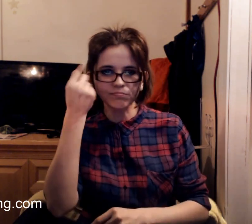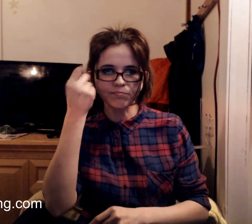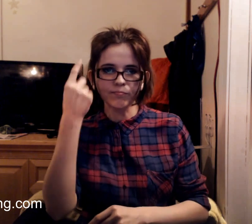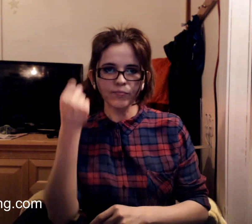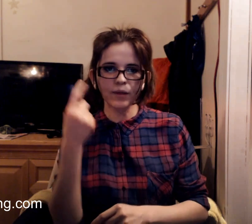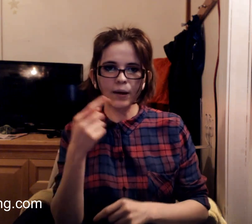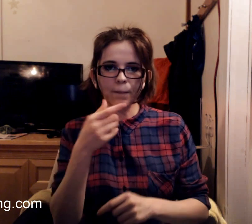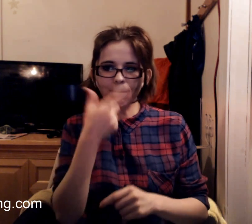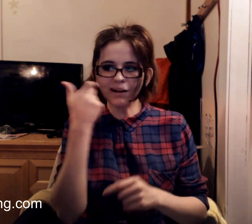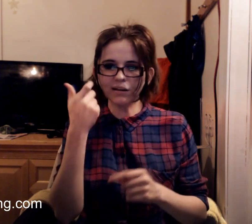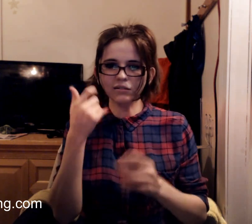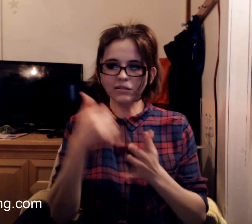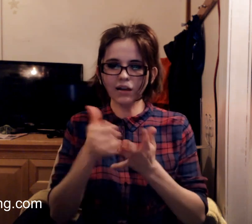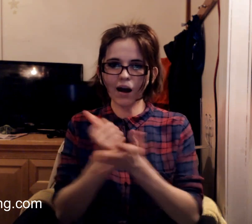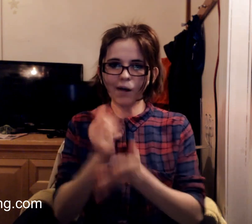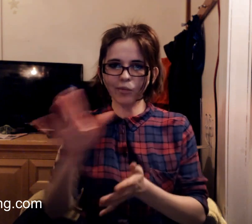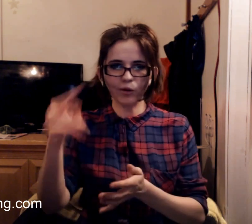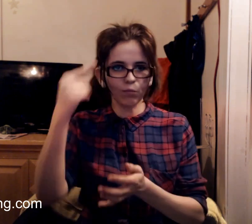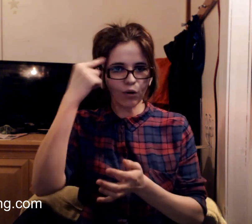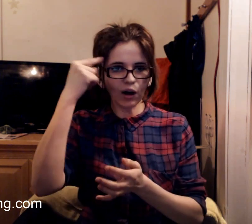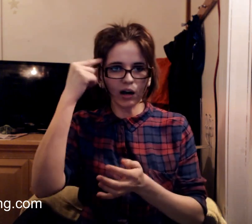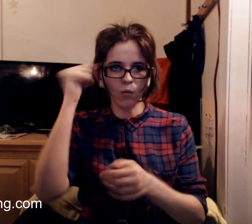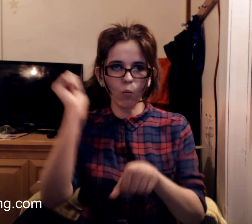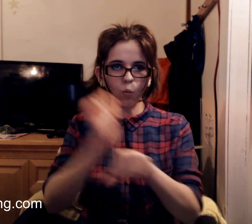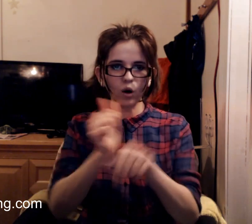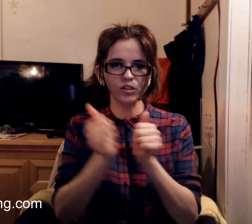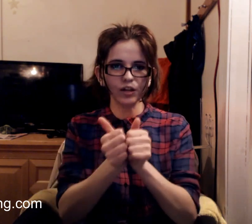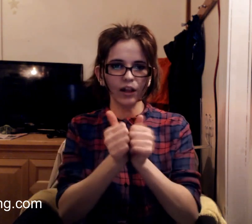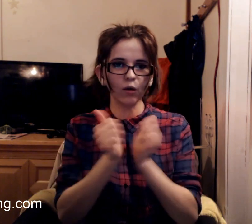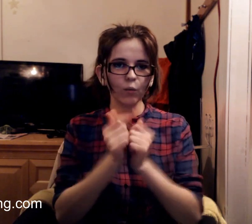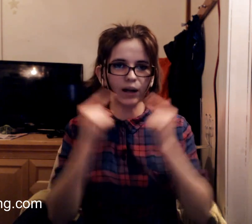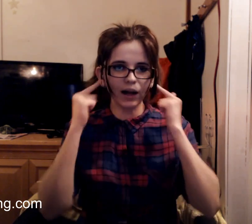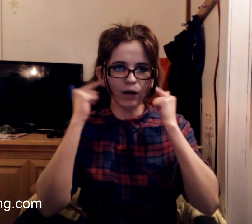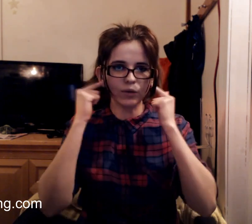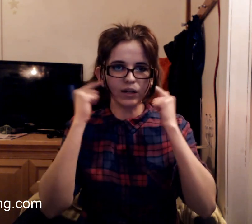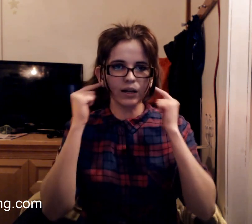to understand you, because it helps a deaf person's brain in working together with their ears